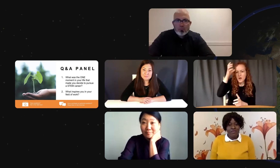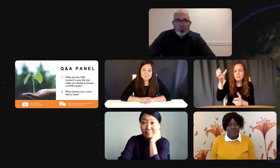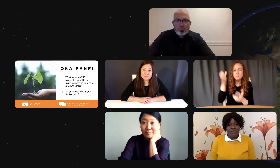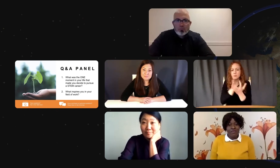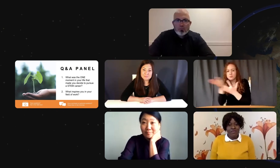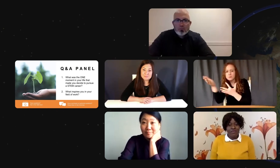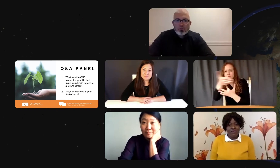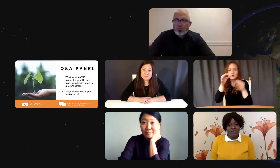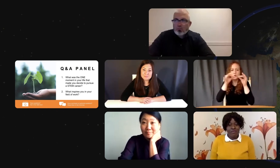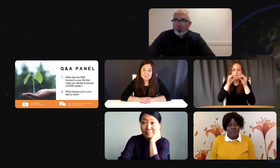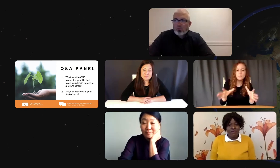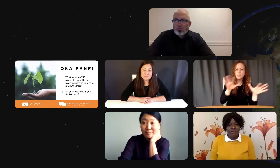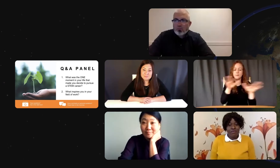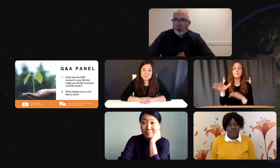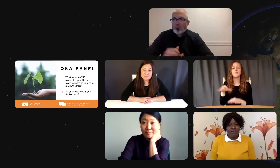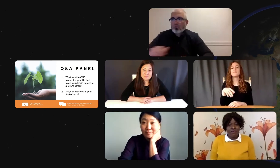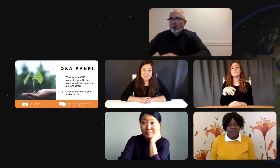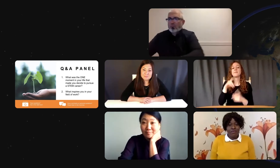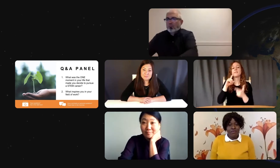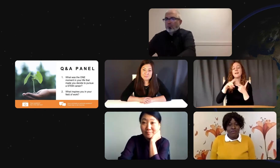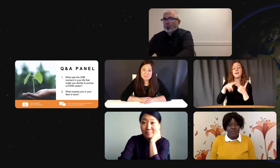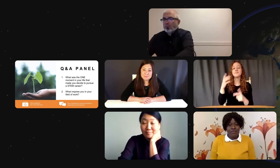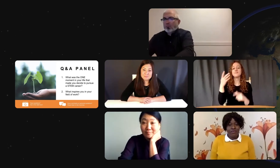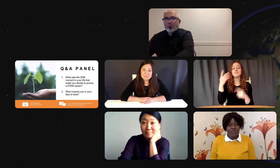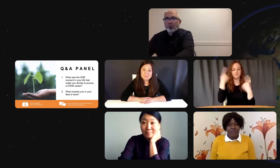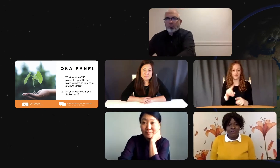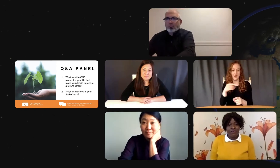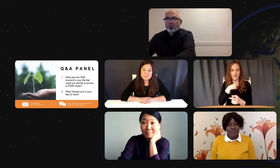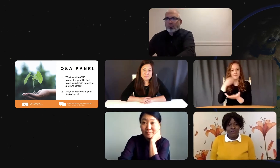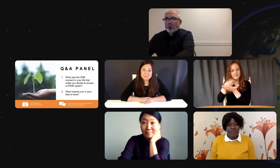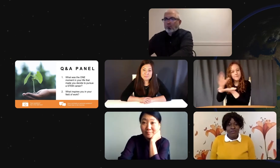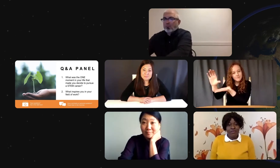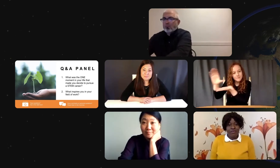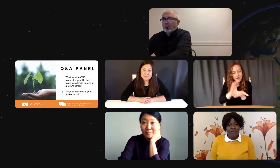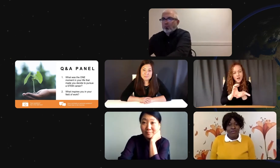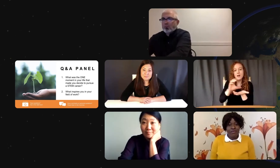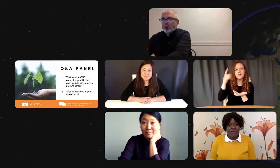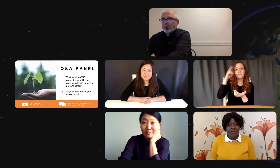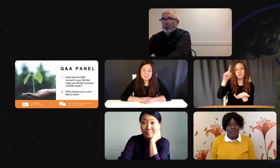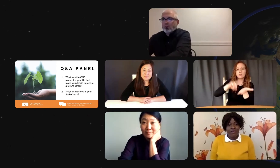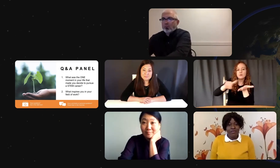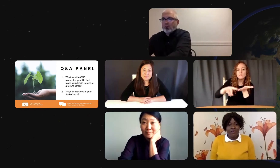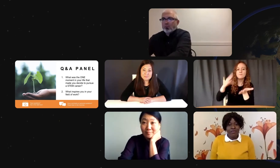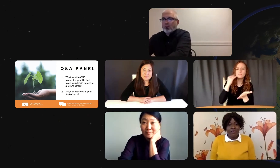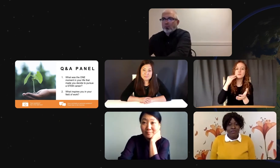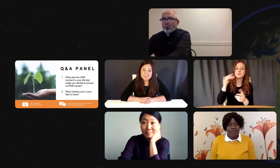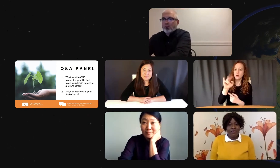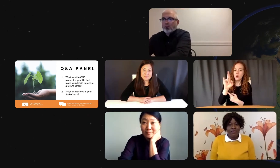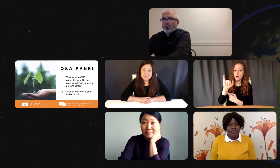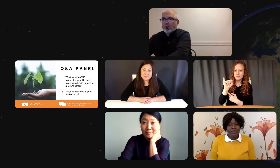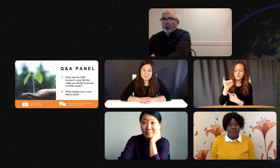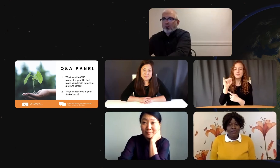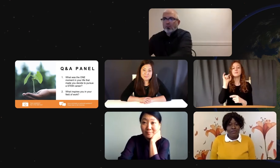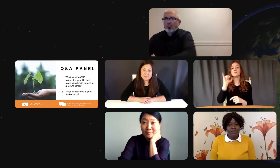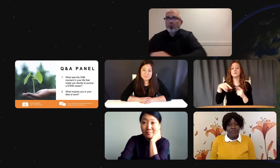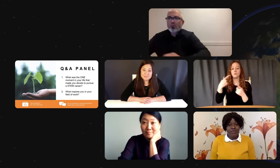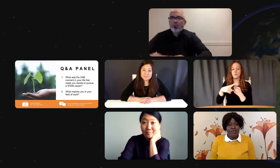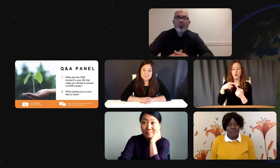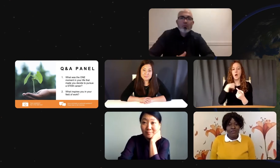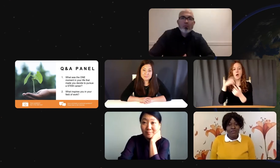It was hard for me to understand the terminology.